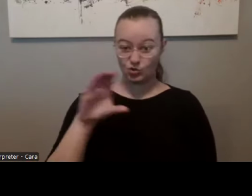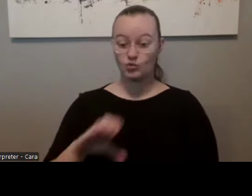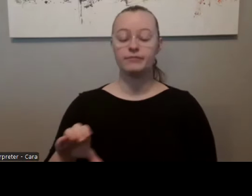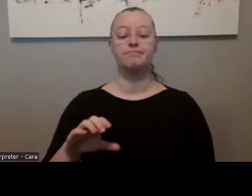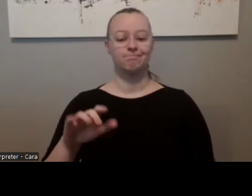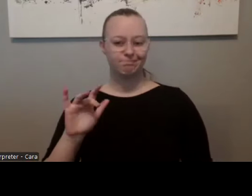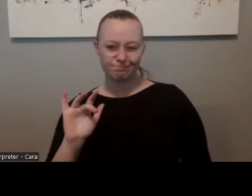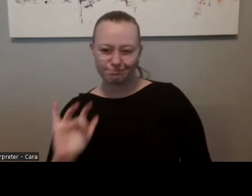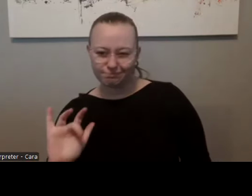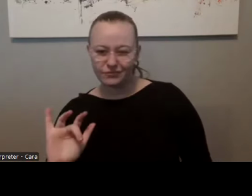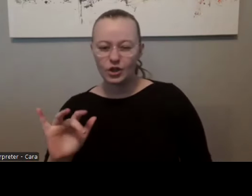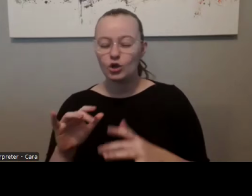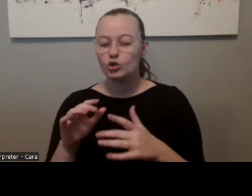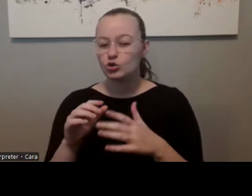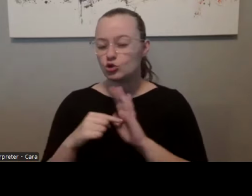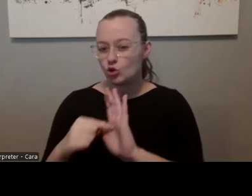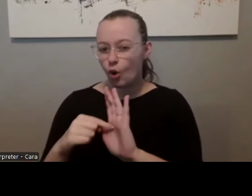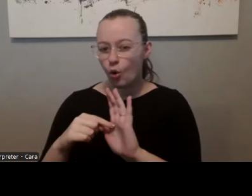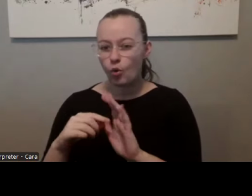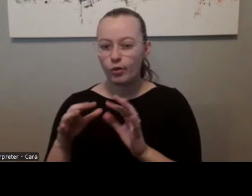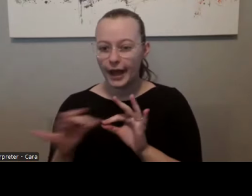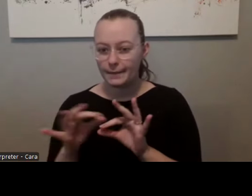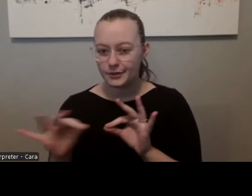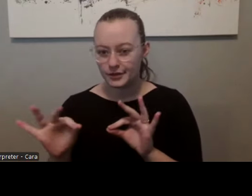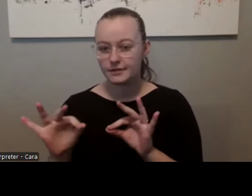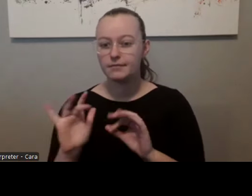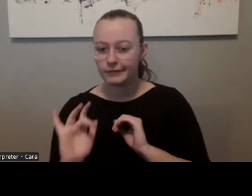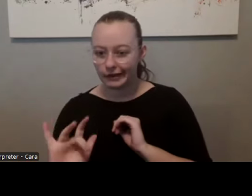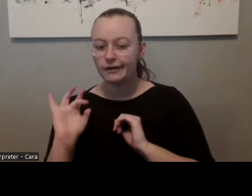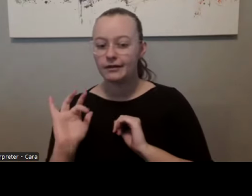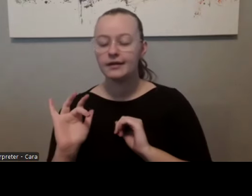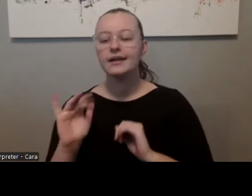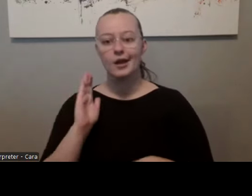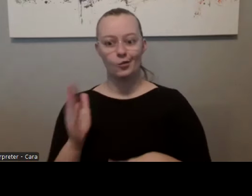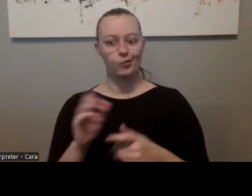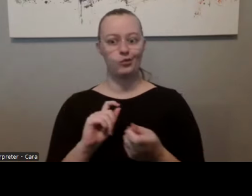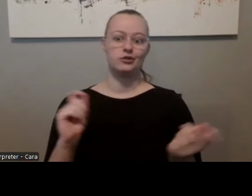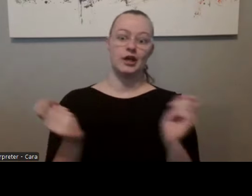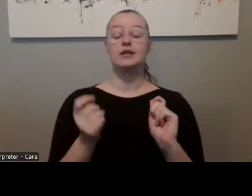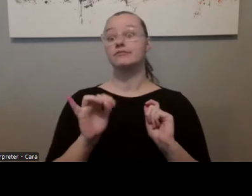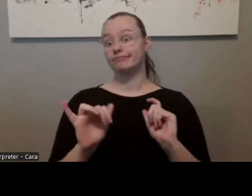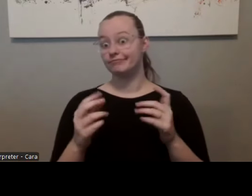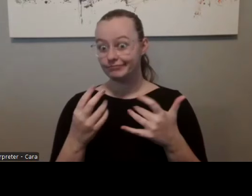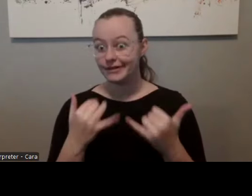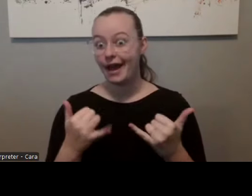bottom toolbar. This will cause the button to change and now read "Hide Captions." Click on the carrot next to the